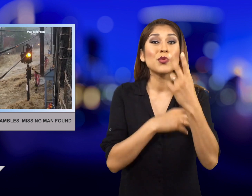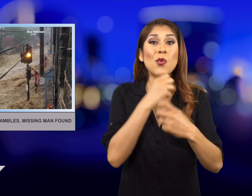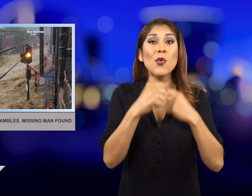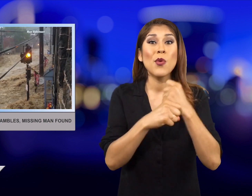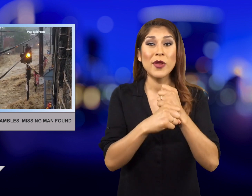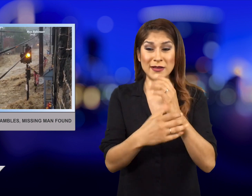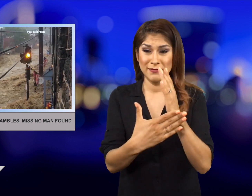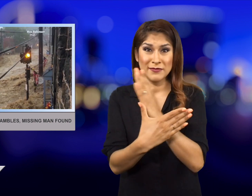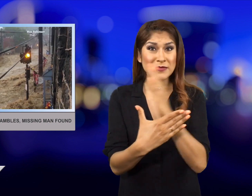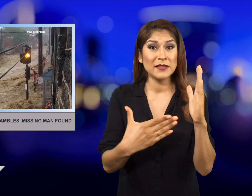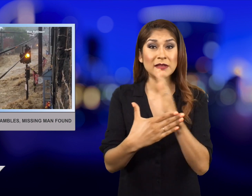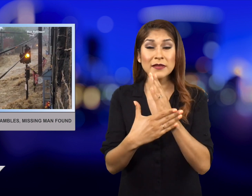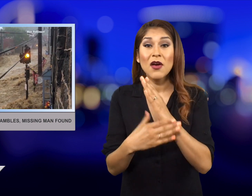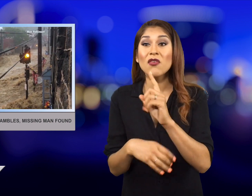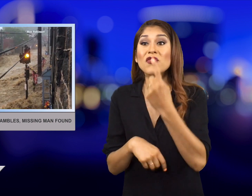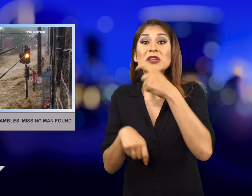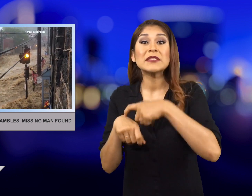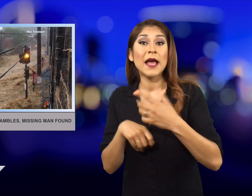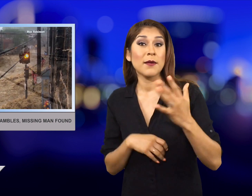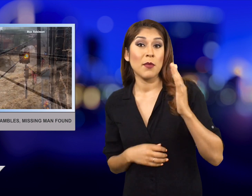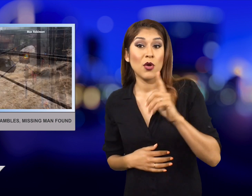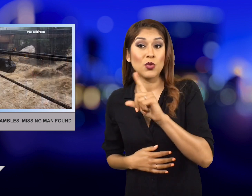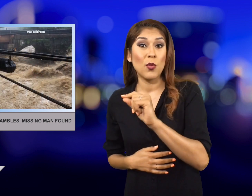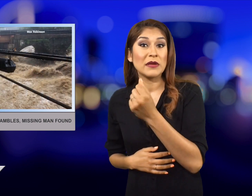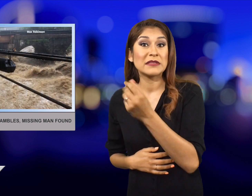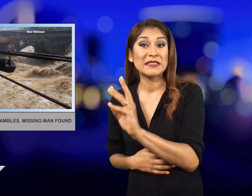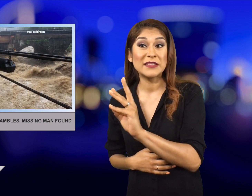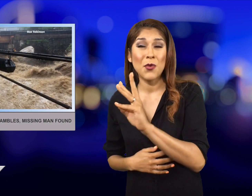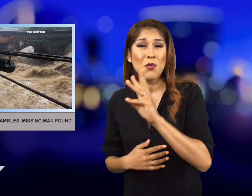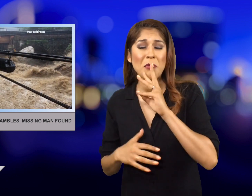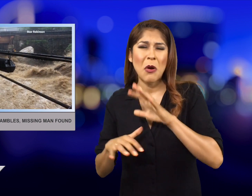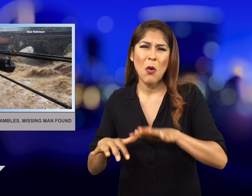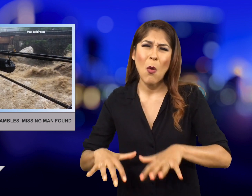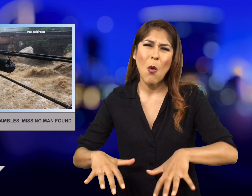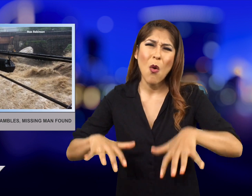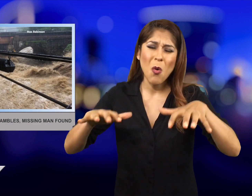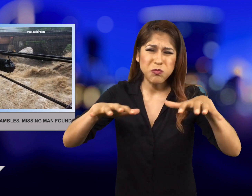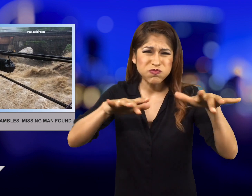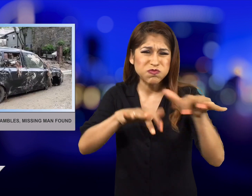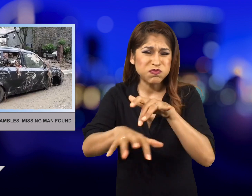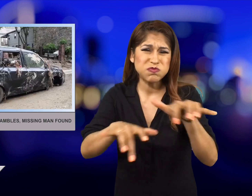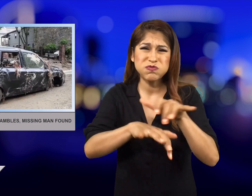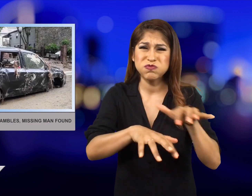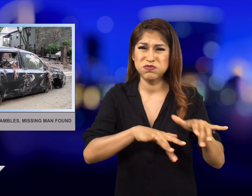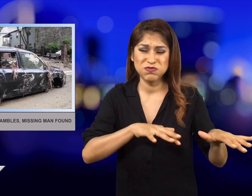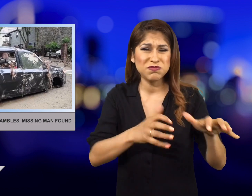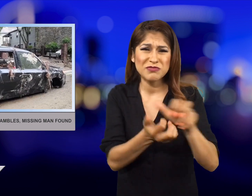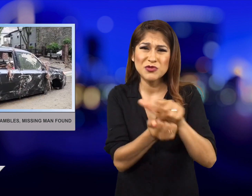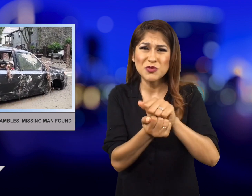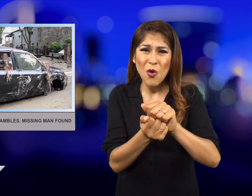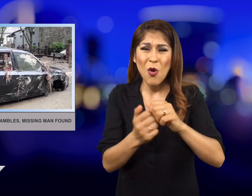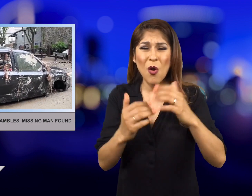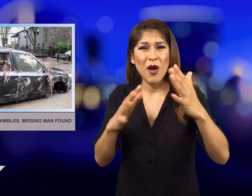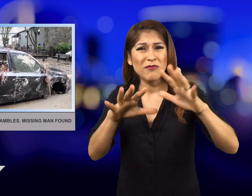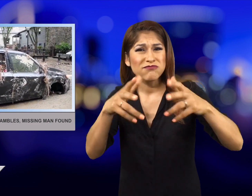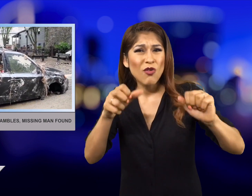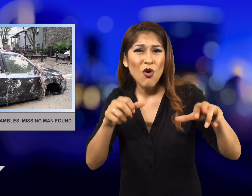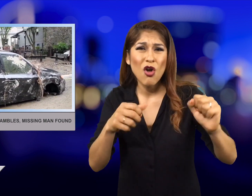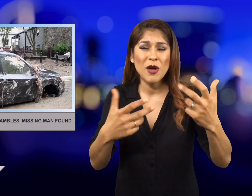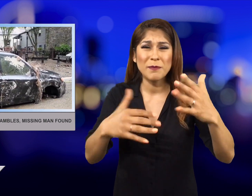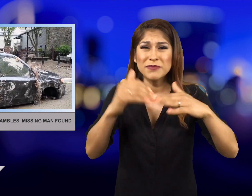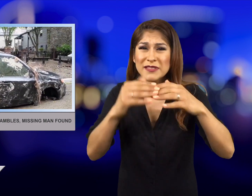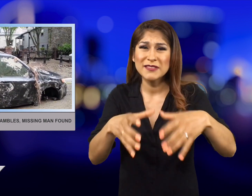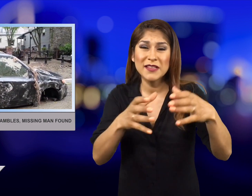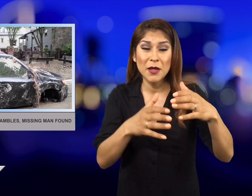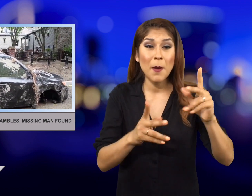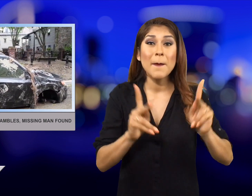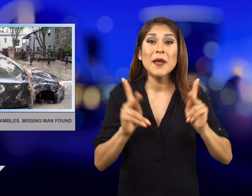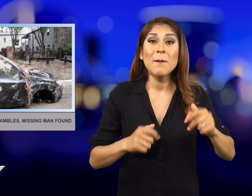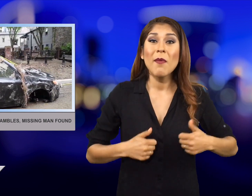This is the second time in two years floodwaters have brought significant damage to the area,